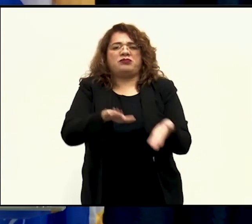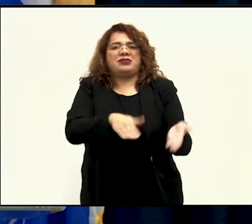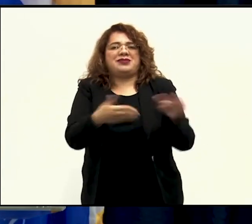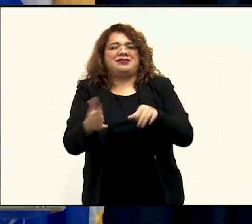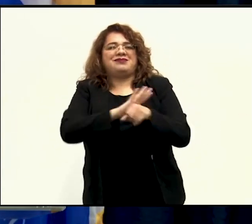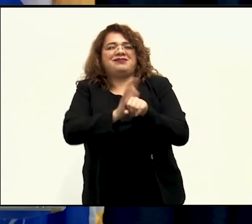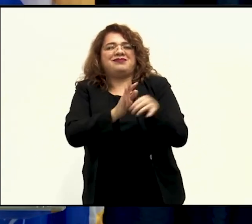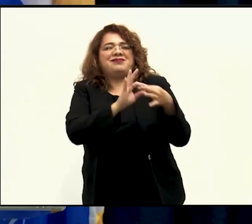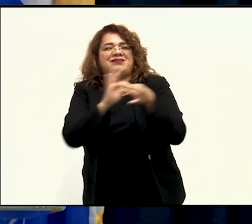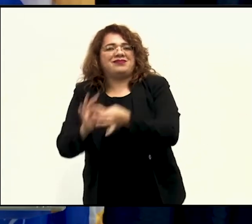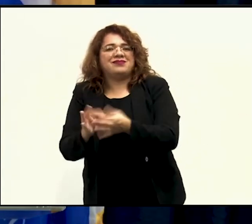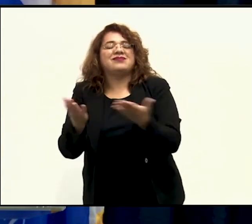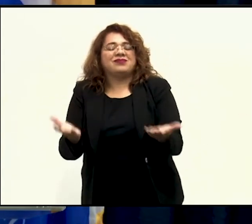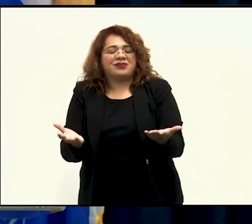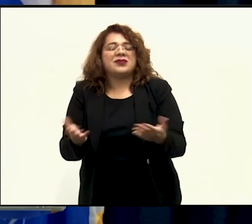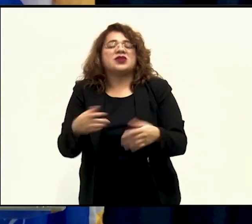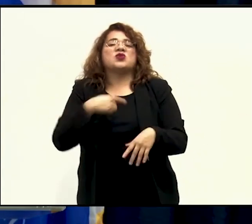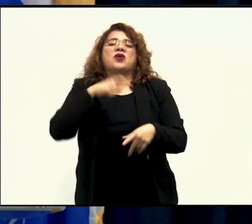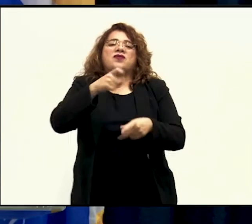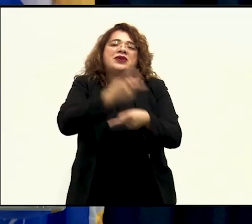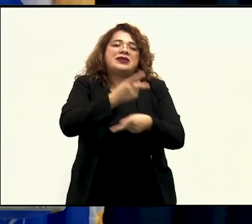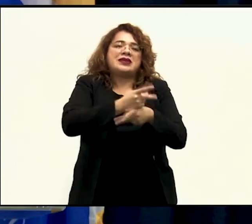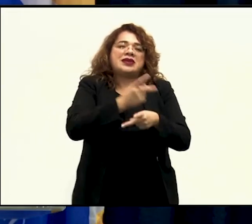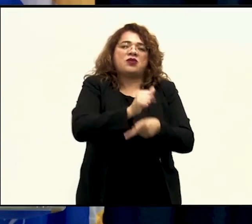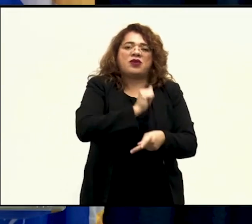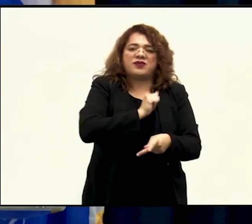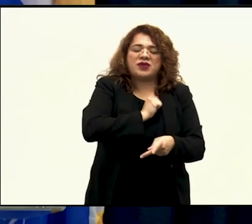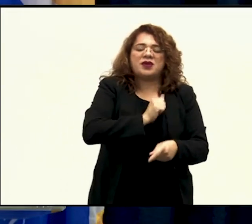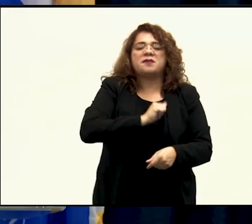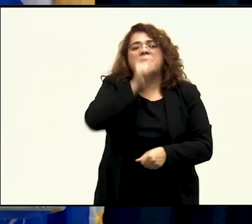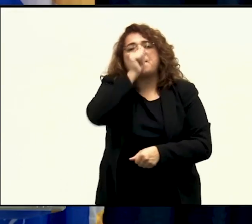We need to take care of ourselves and be patient with those around us, we need to listen to